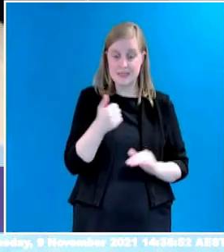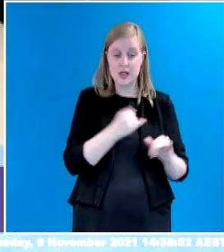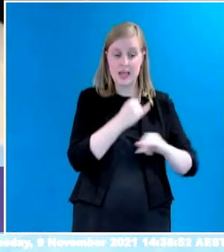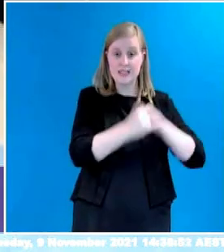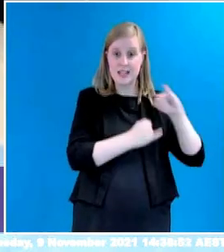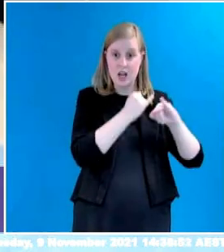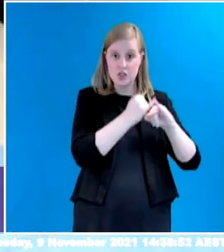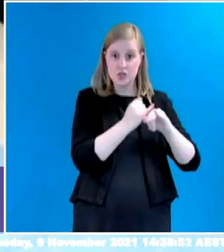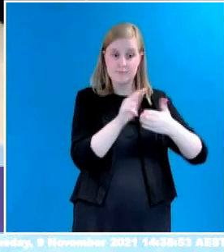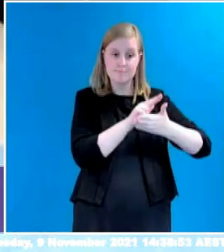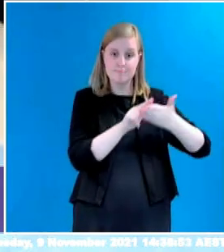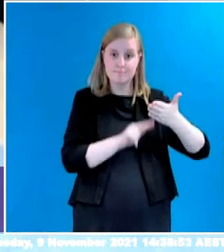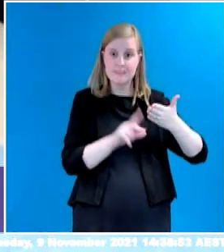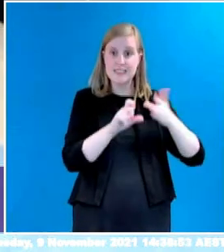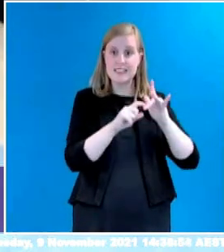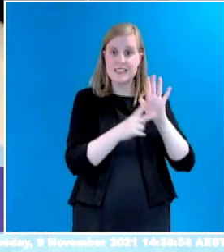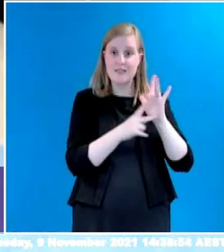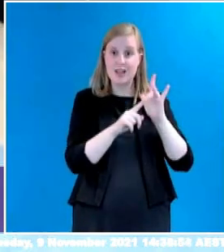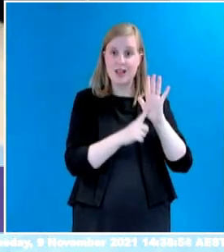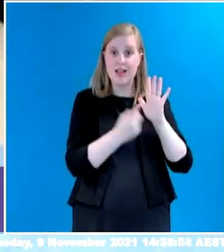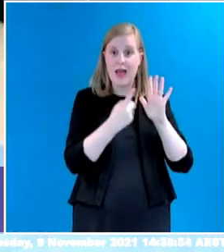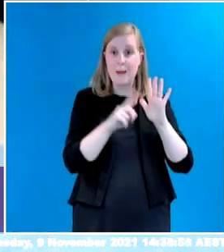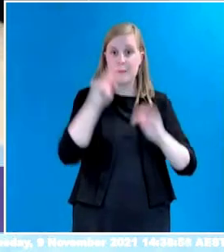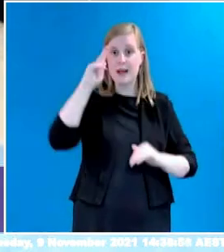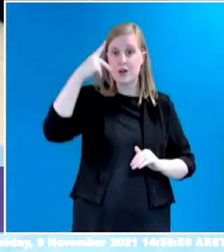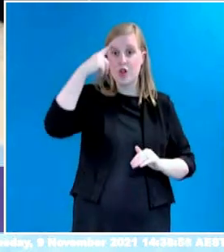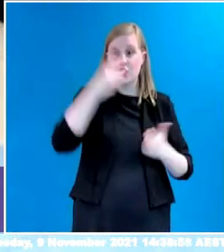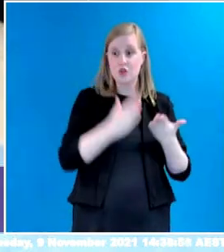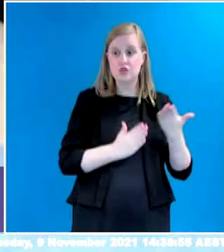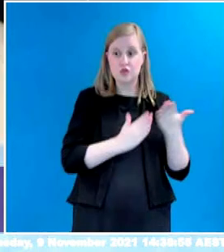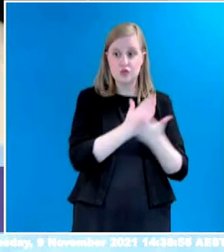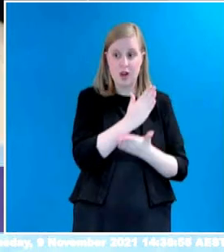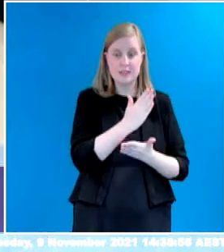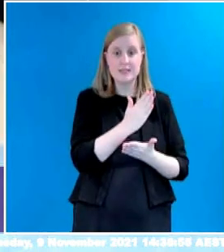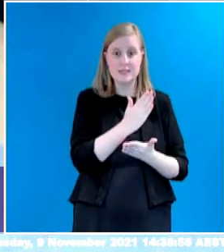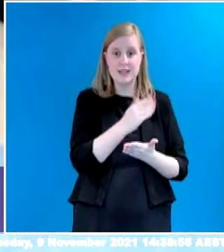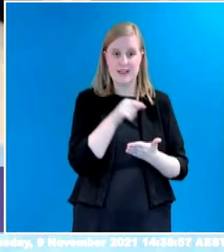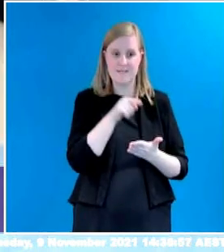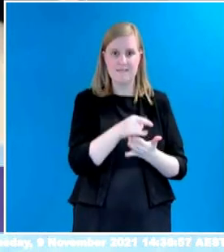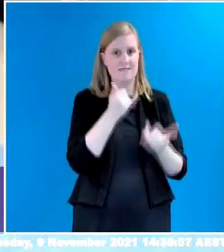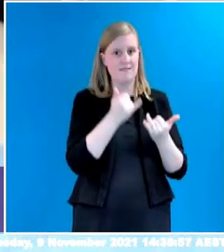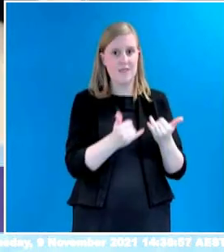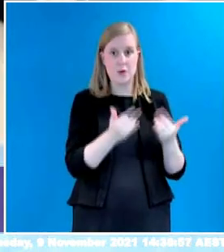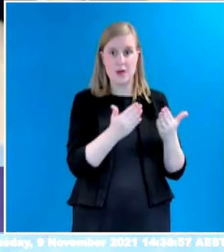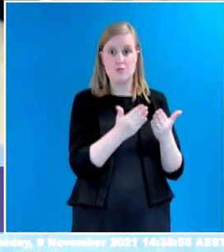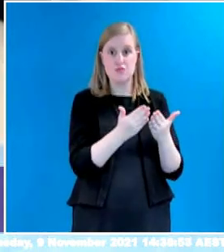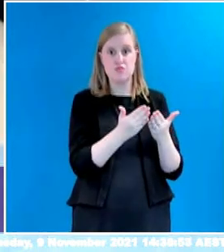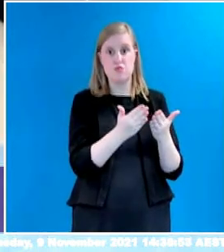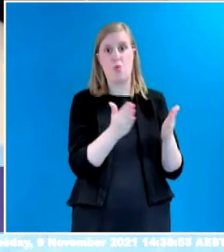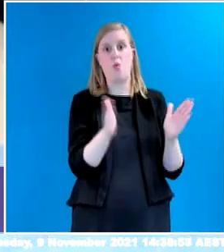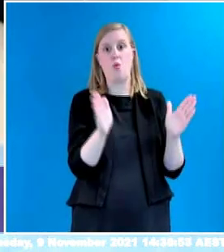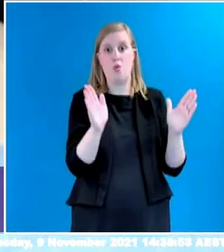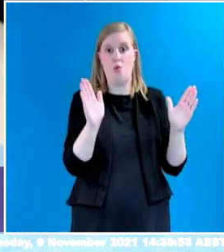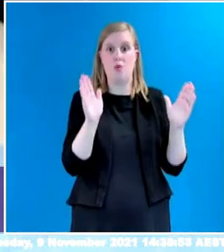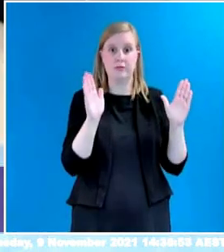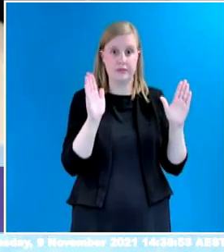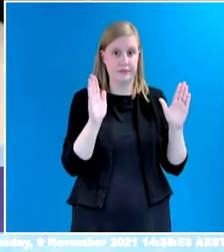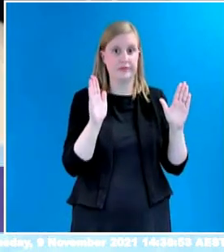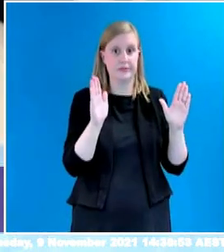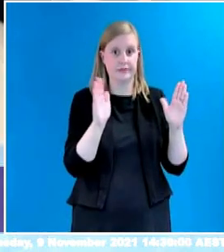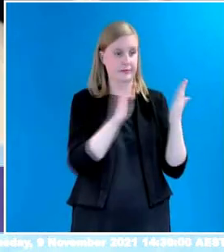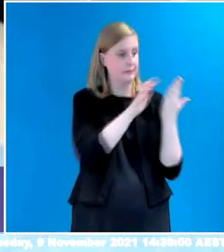Civil and Political Rights is a very, very broad, as you know, provision that